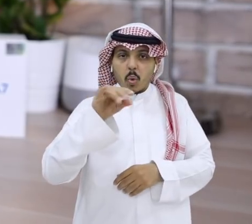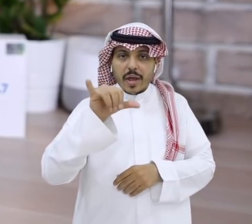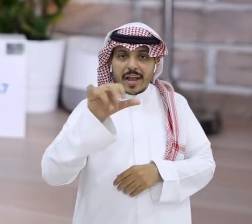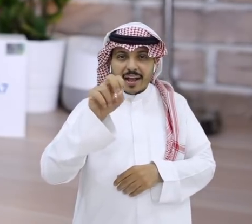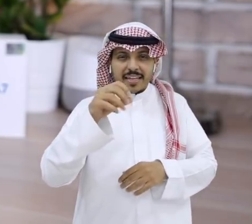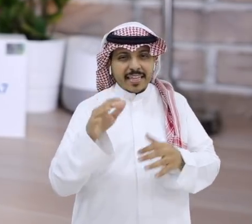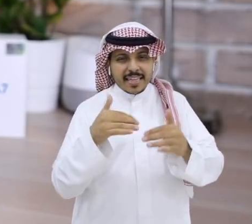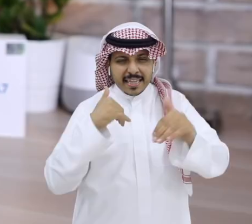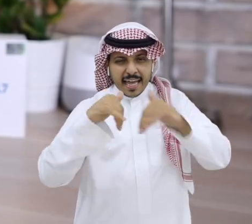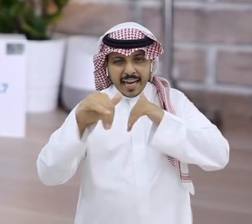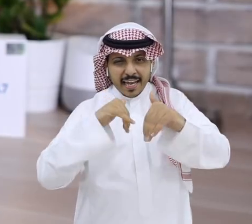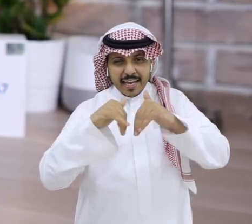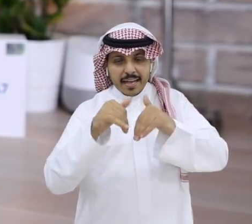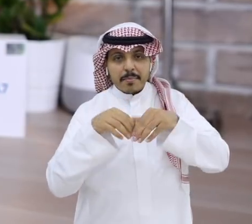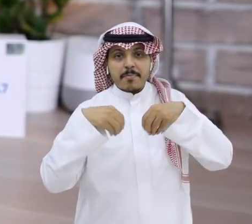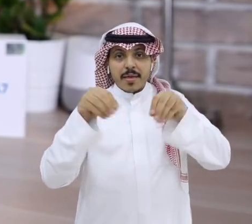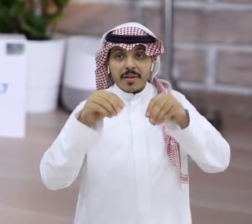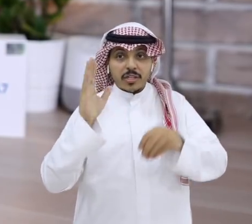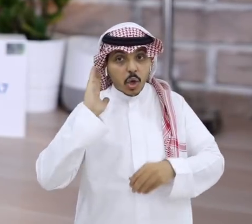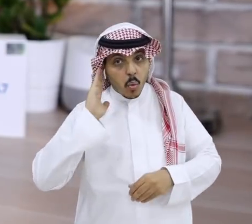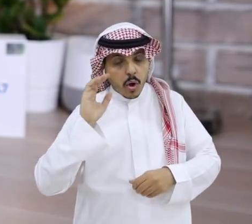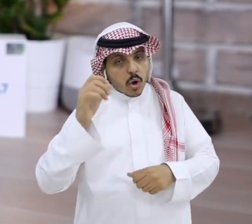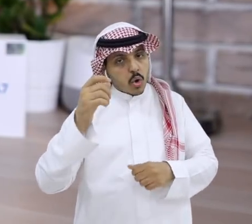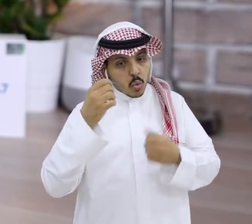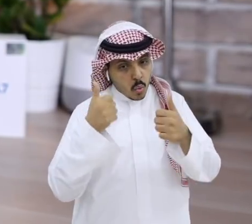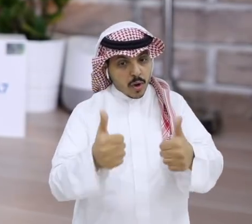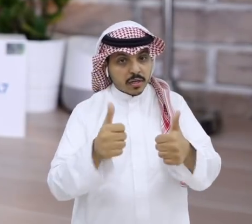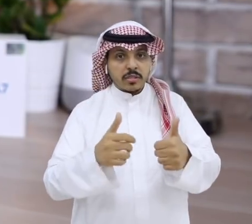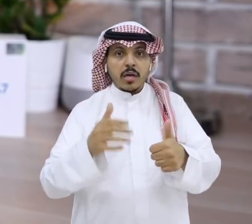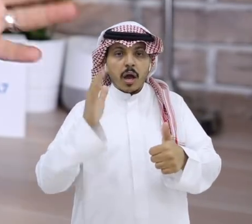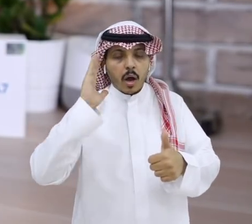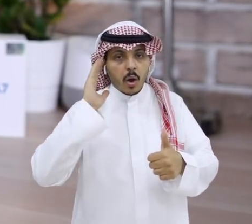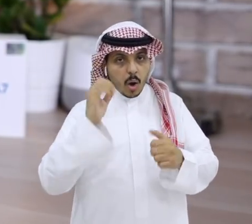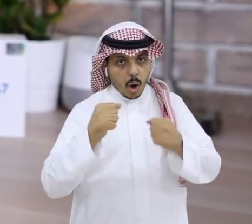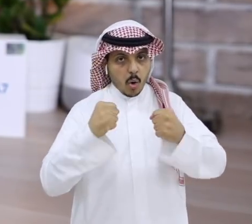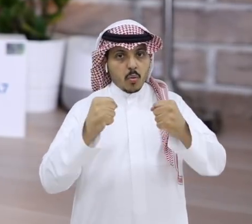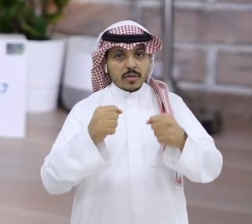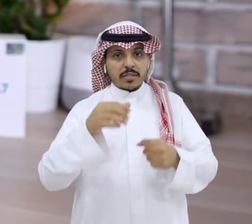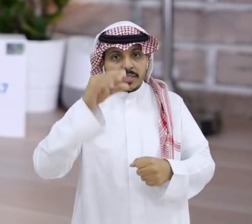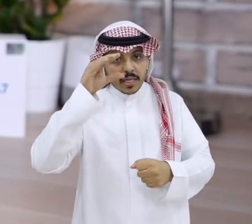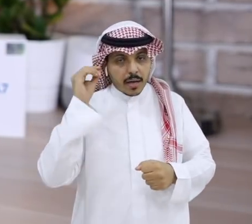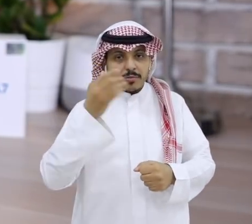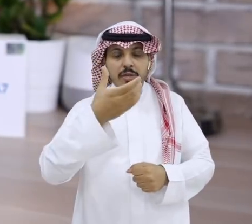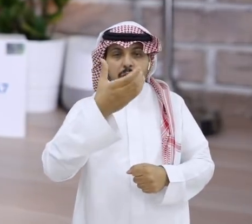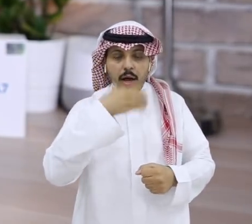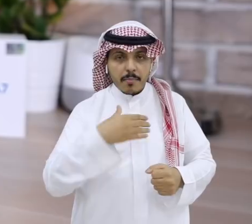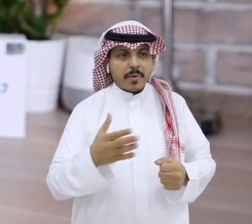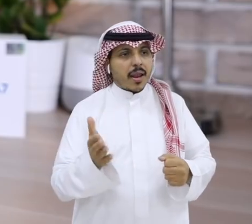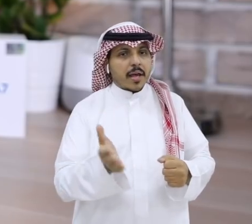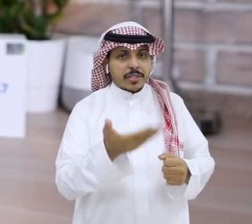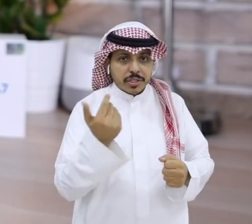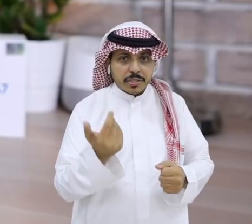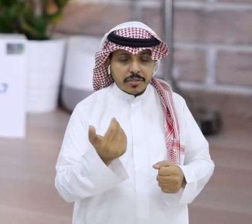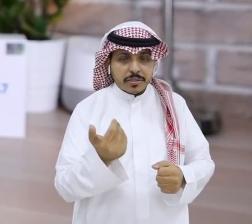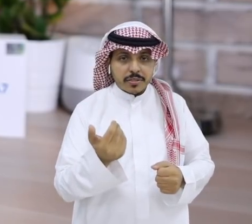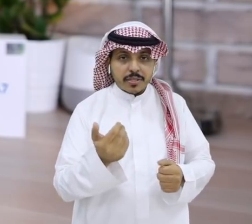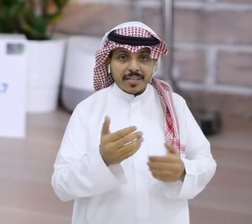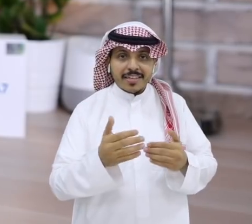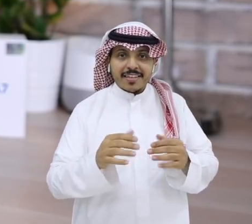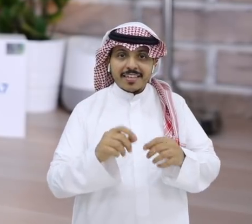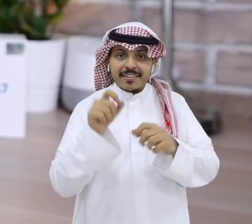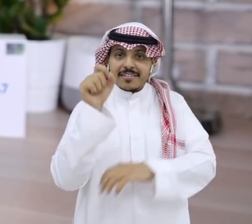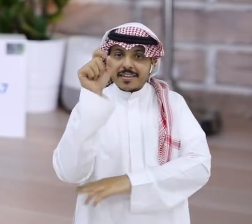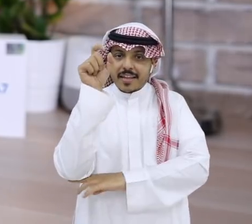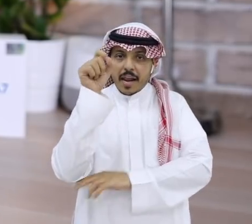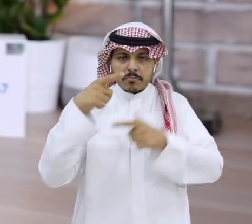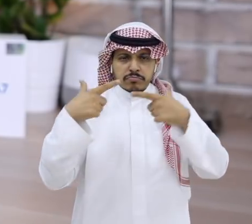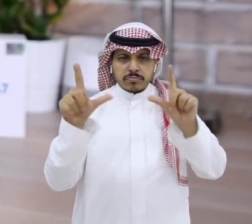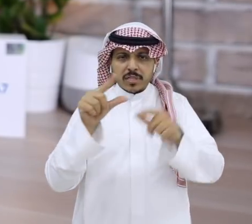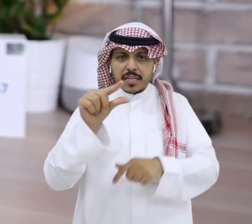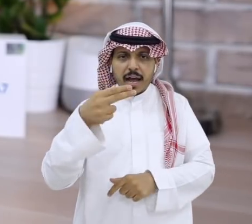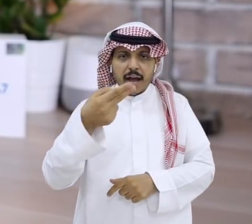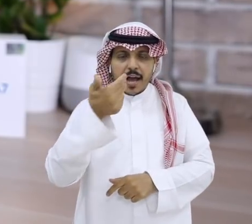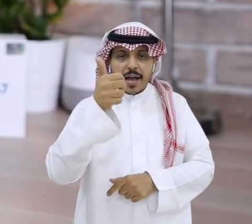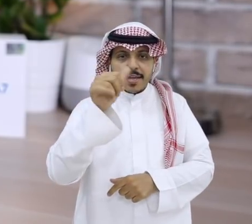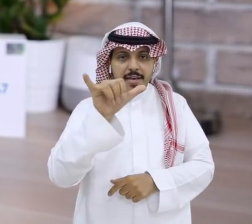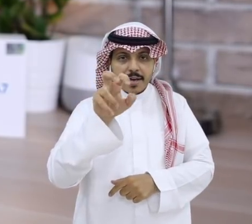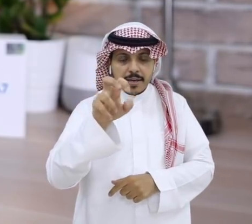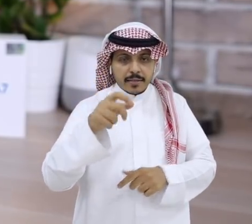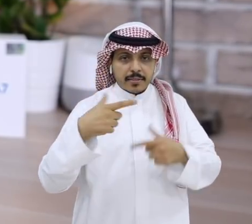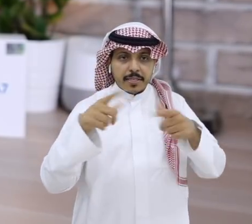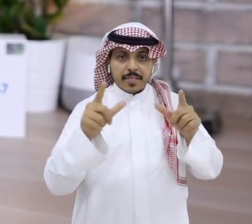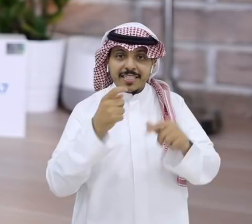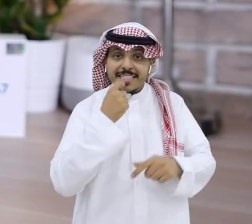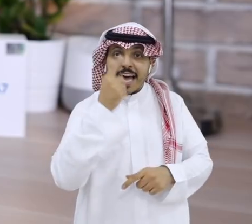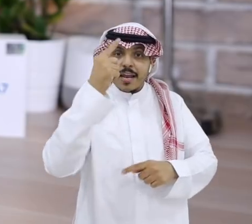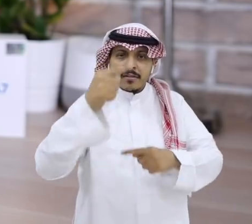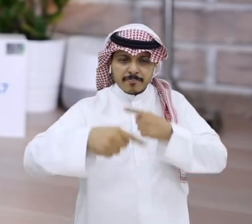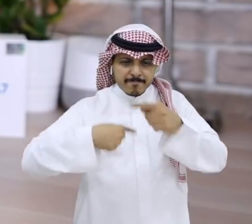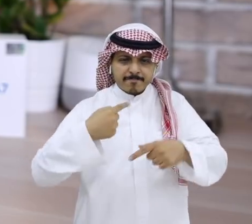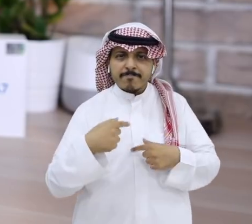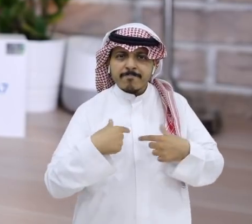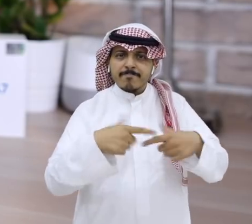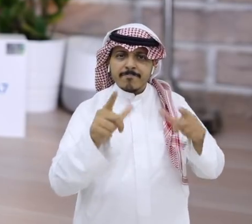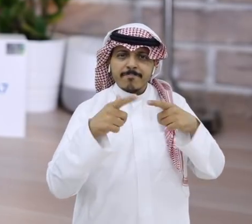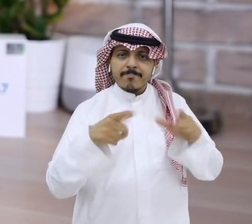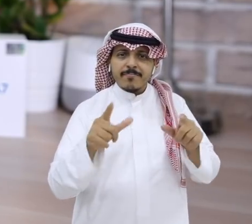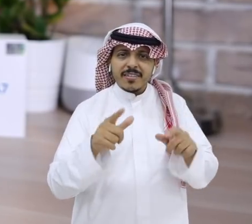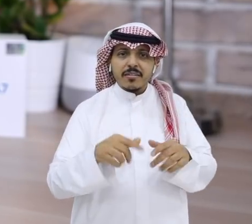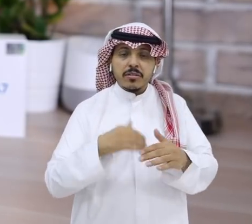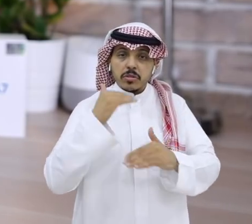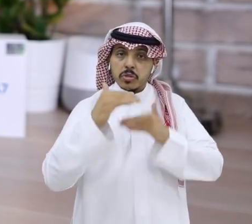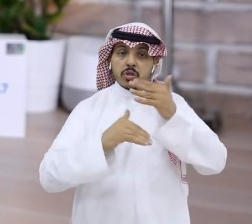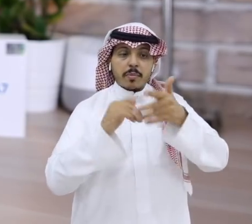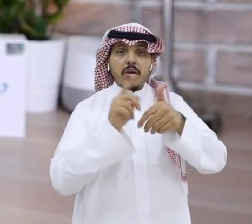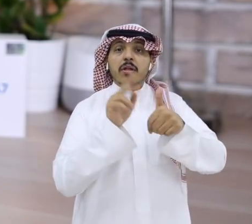No matter how powerful your device is, whether being Samsung or Apple, if you don't market it enough, you won't be on the top.